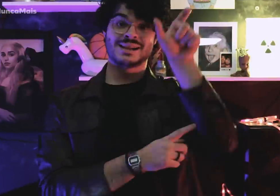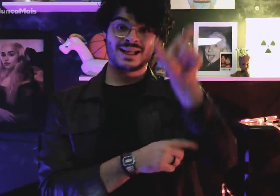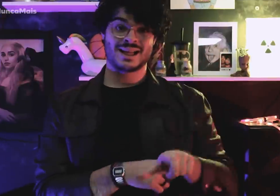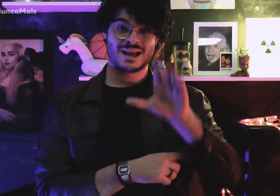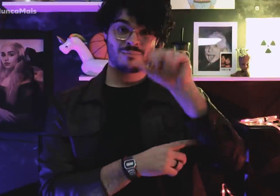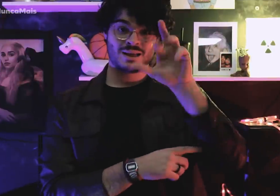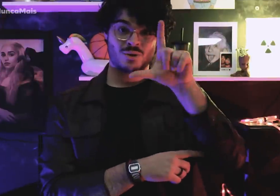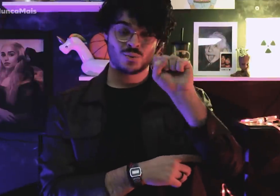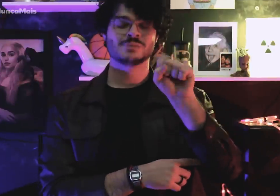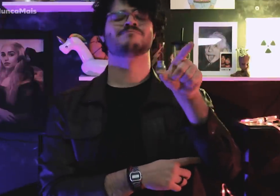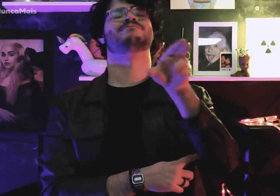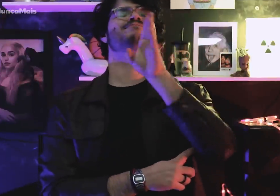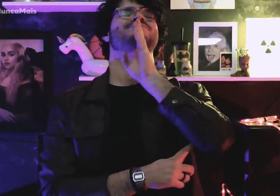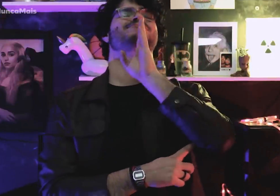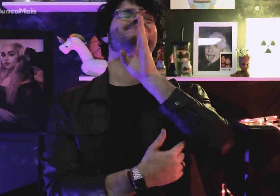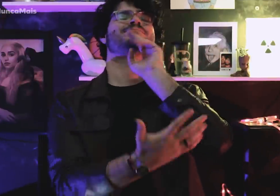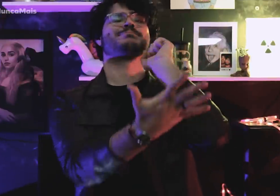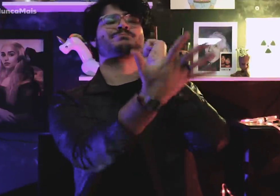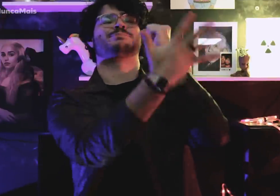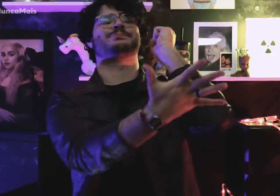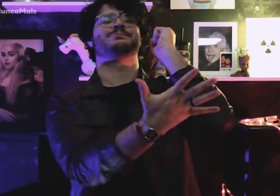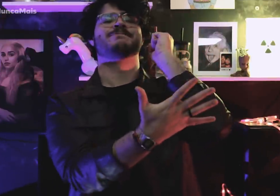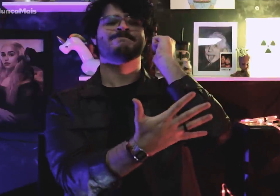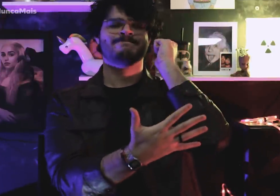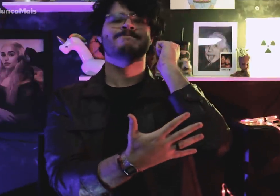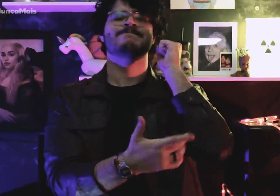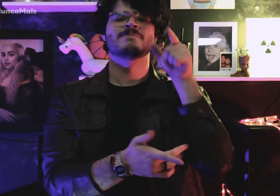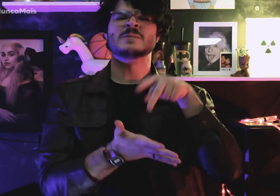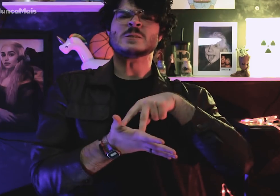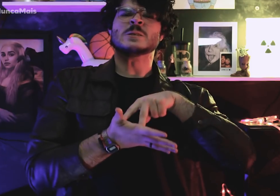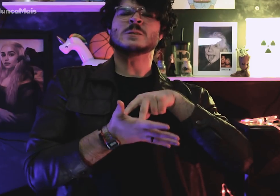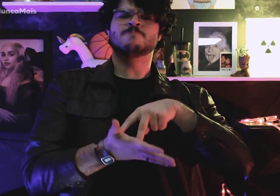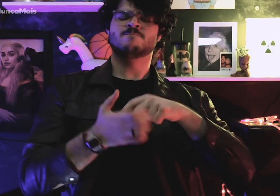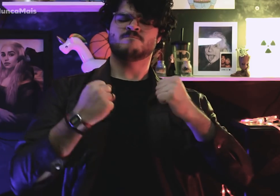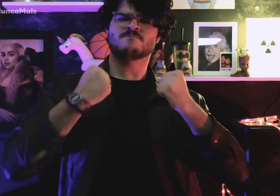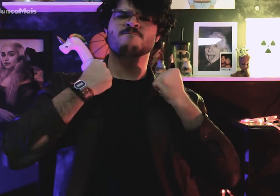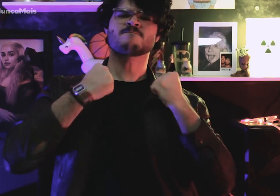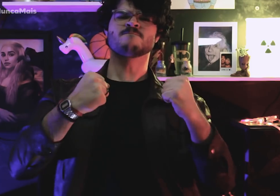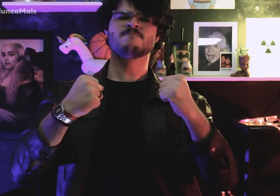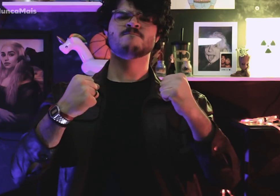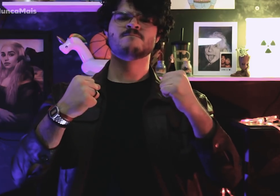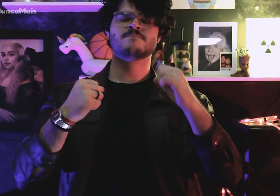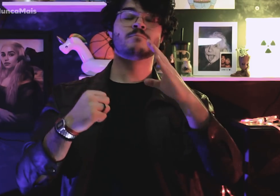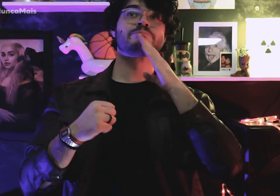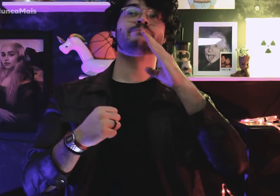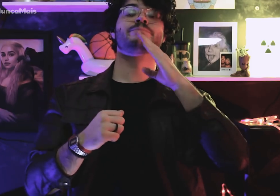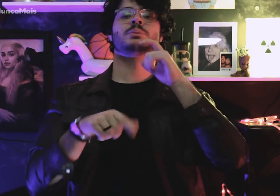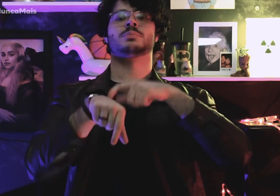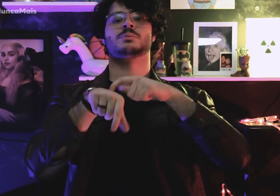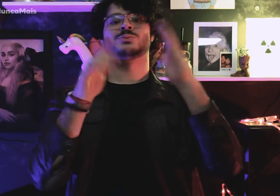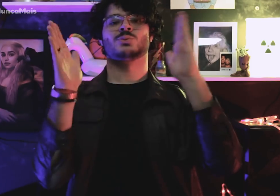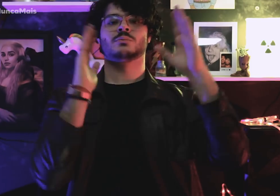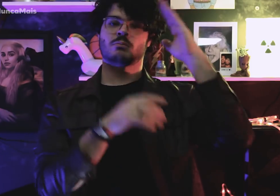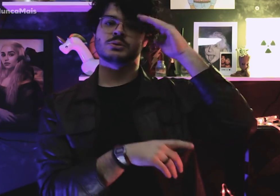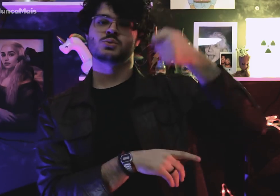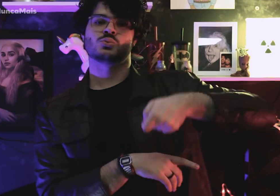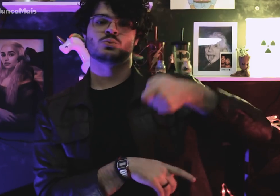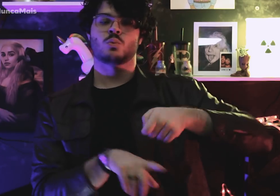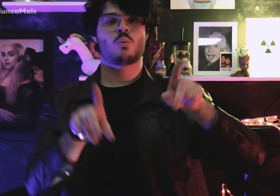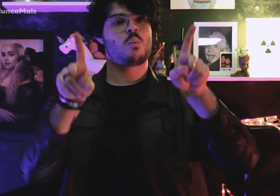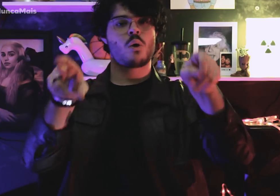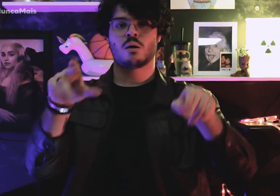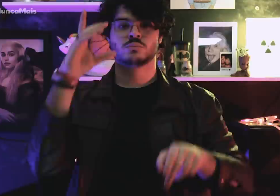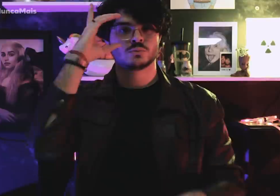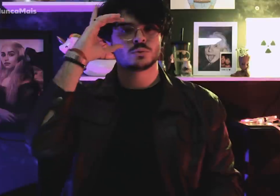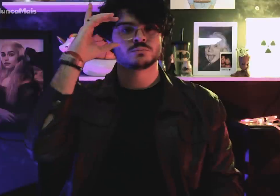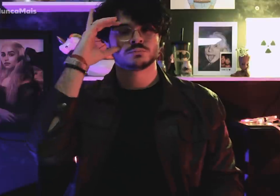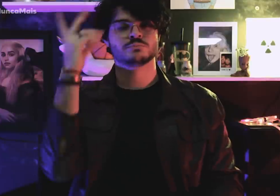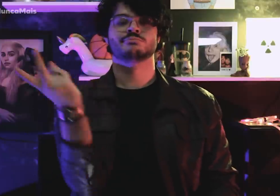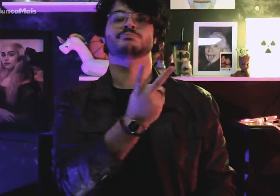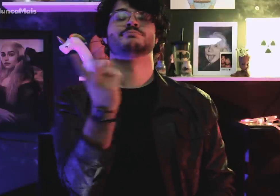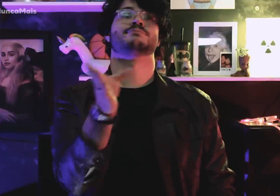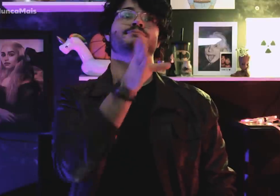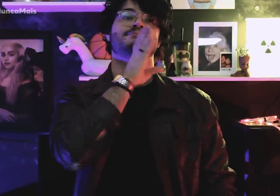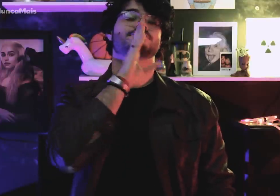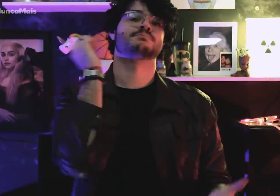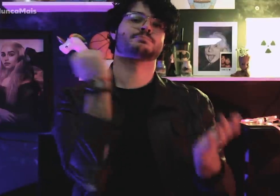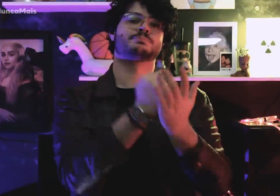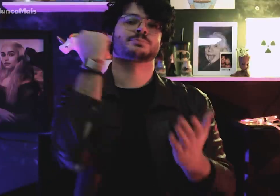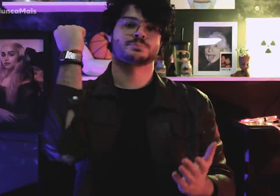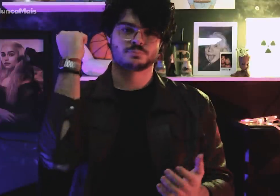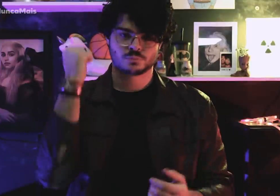he is remembered as one of the symbols of resistance against the dictatorship, just like Dilma.